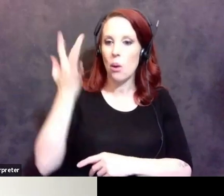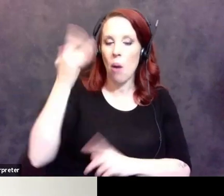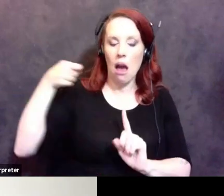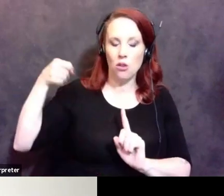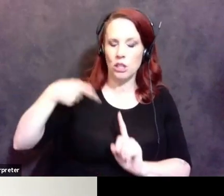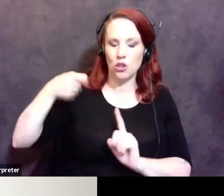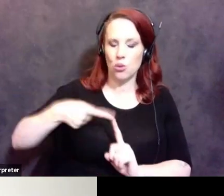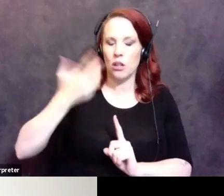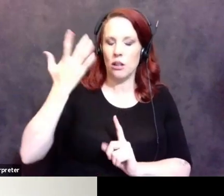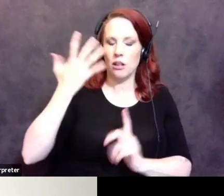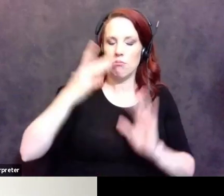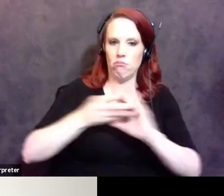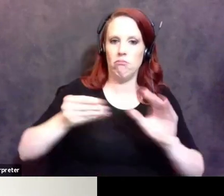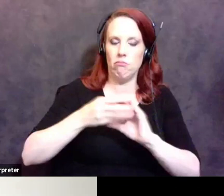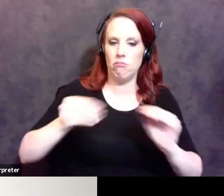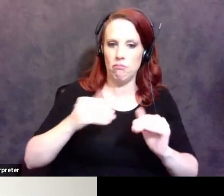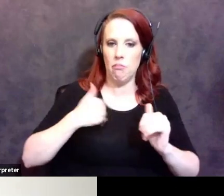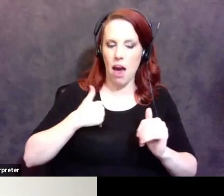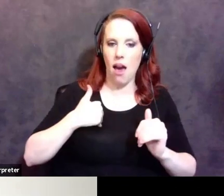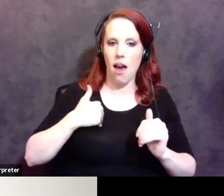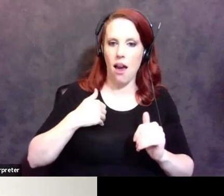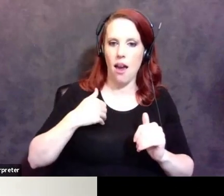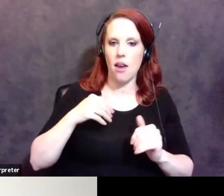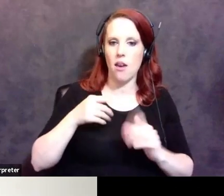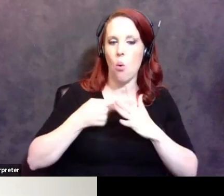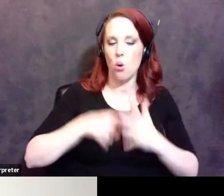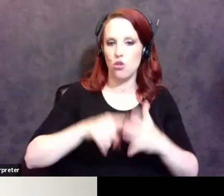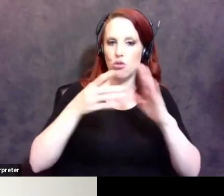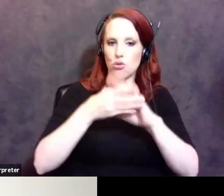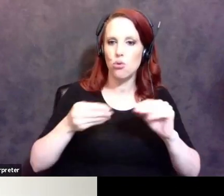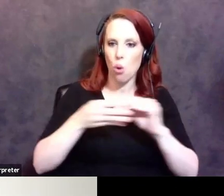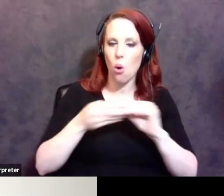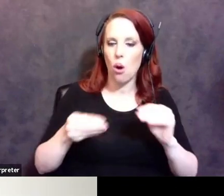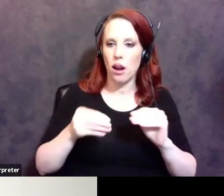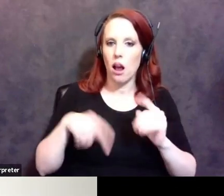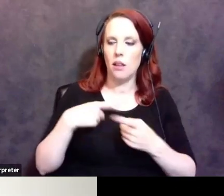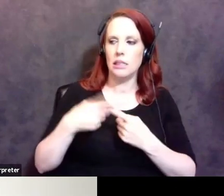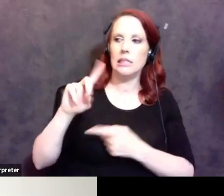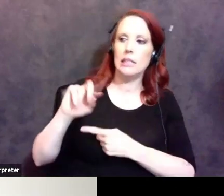my origin story for the last couple of years until I got the diagnoses and treatment. What